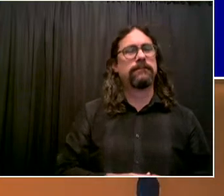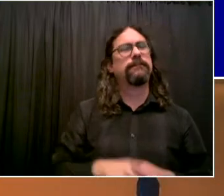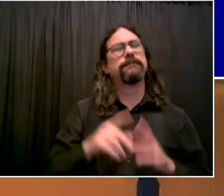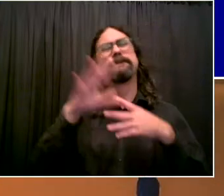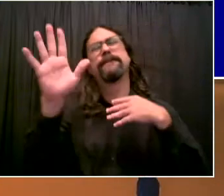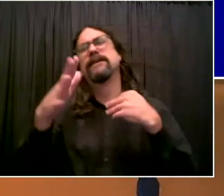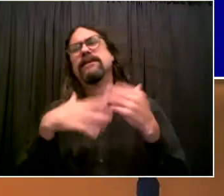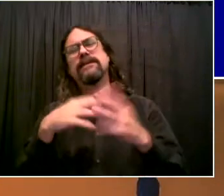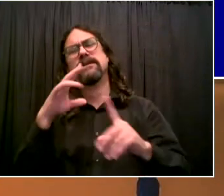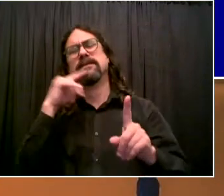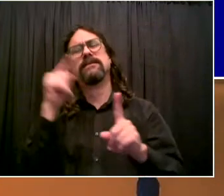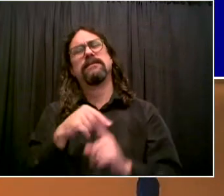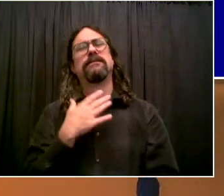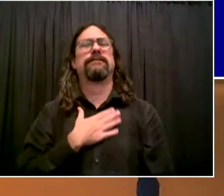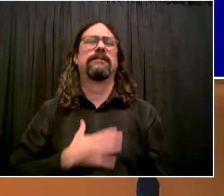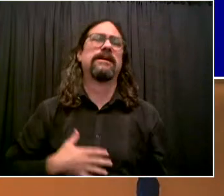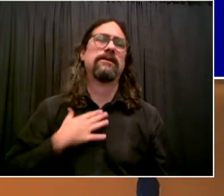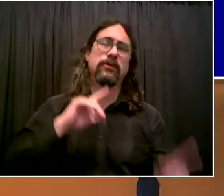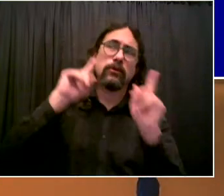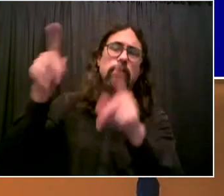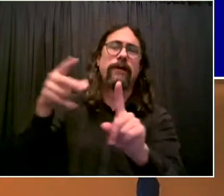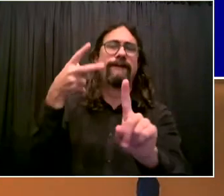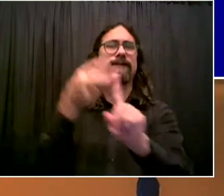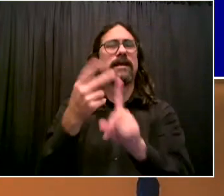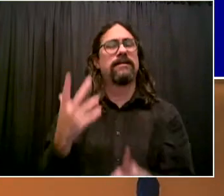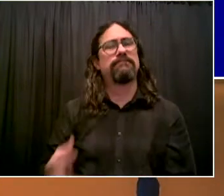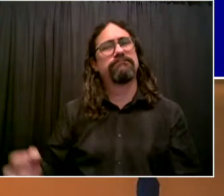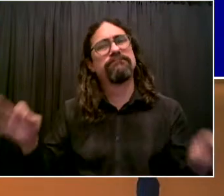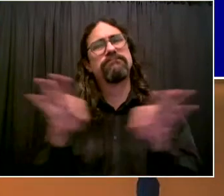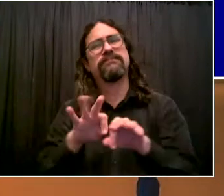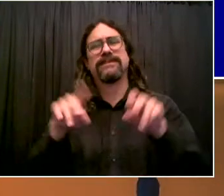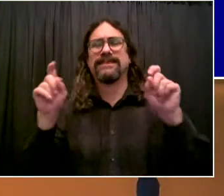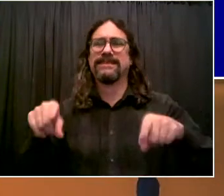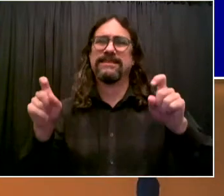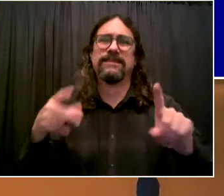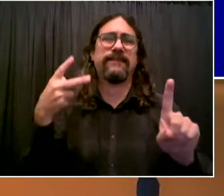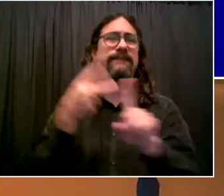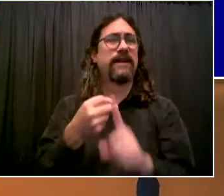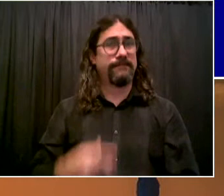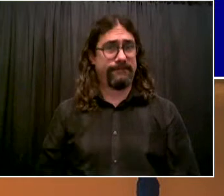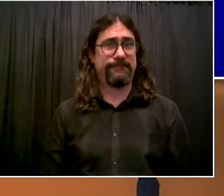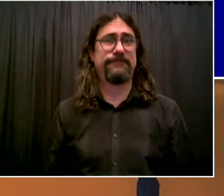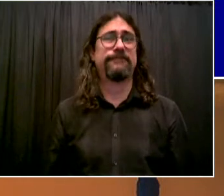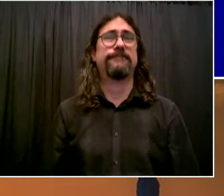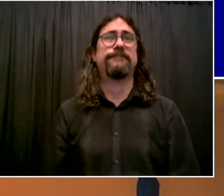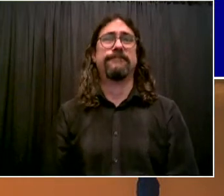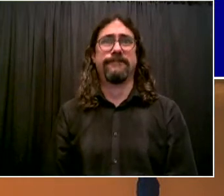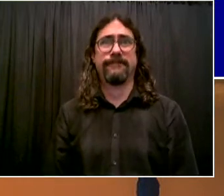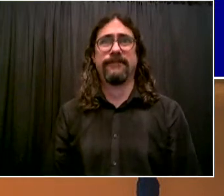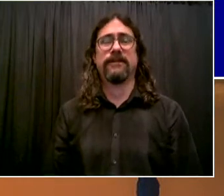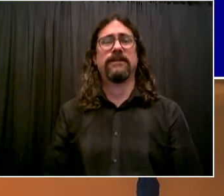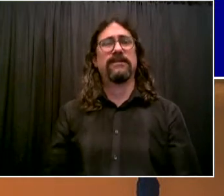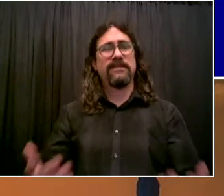TIME. GET VACCINATED SO WE CAN KEEP EVAN A GREAT TIME.